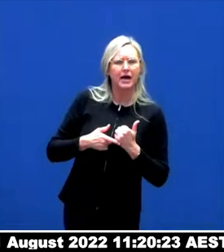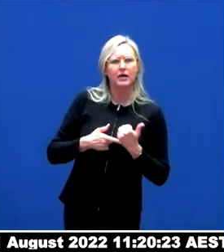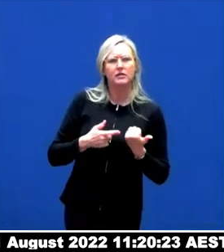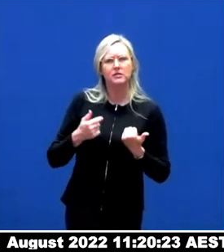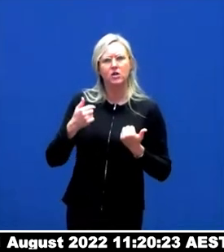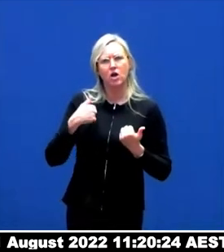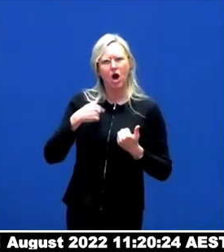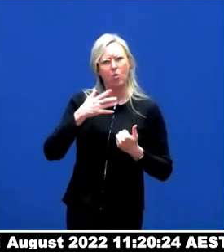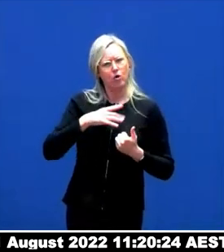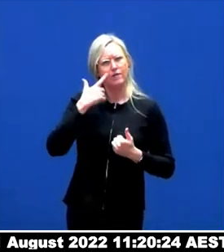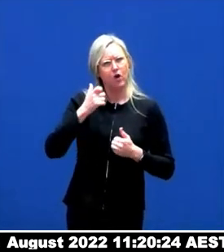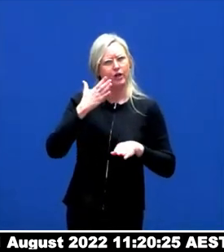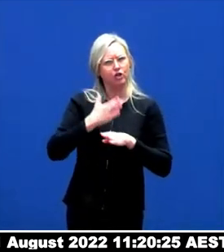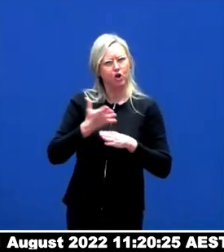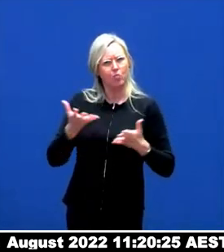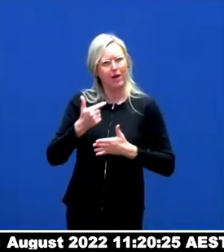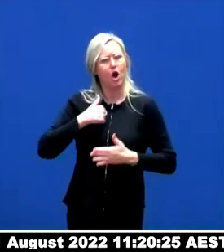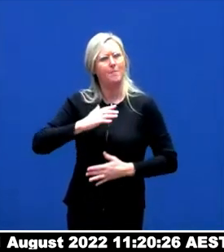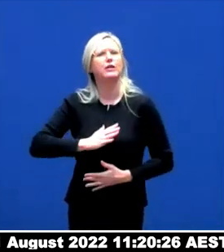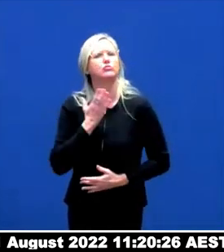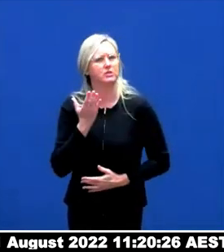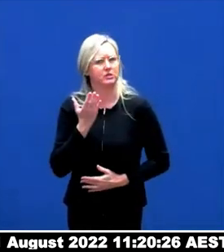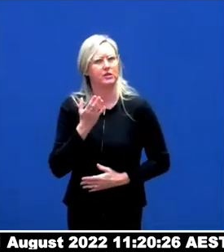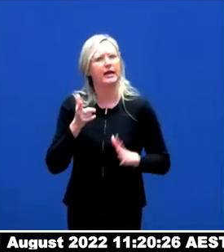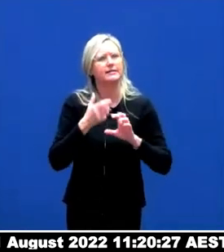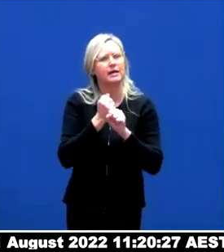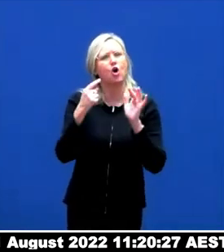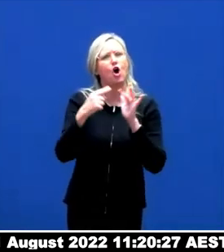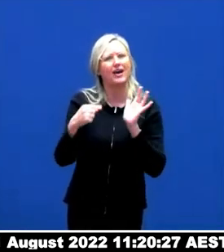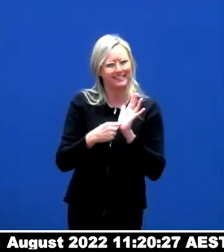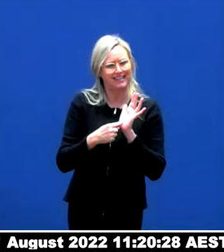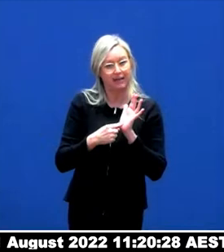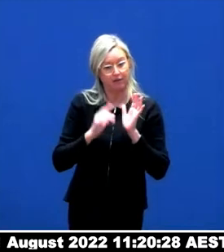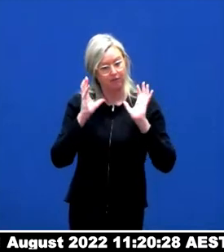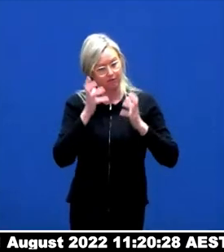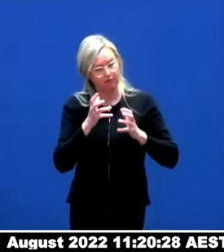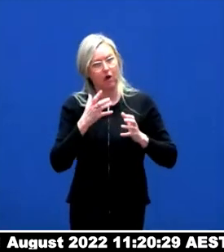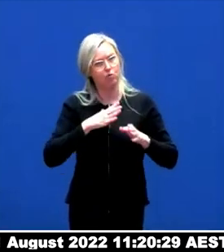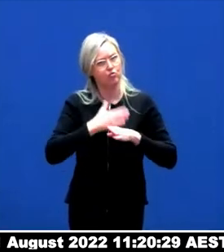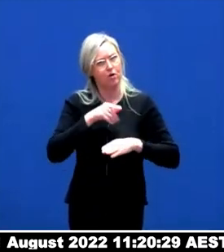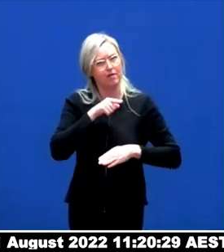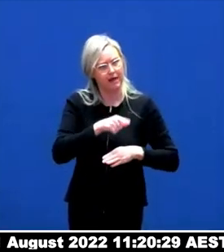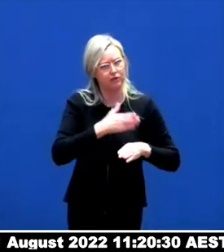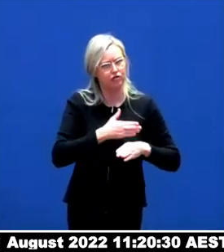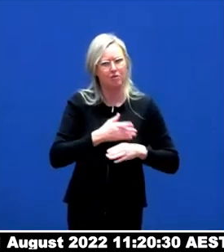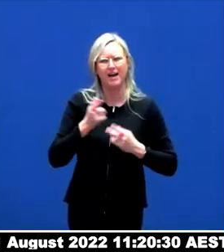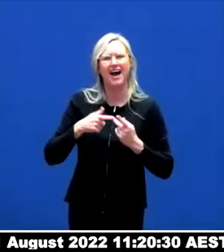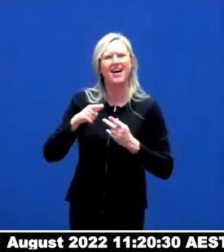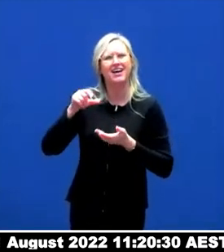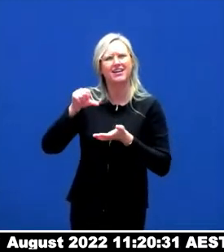were doing. MS EASTMAN: Yeah. WILLIAM: Like, in IT if it was charity work it was out of the scope, out of the interest of what you have done previously.